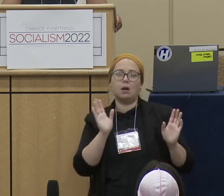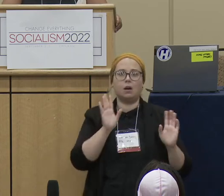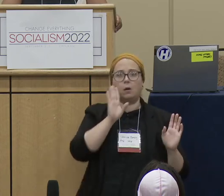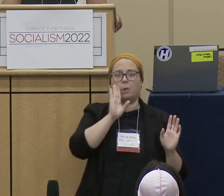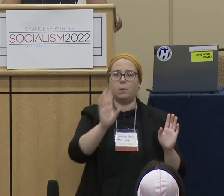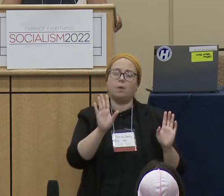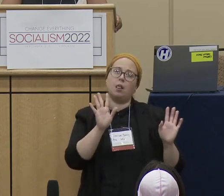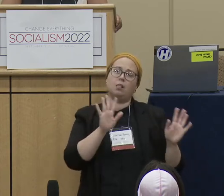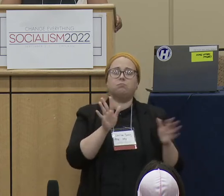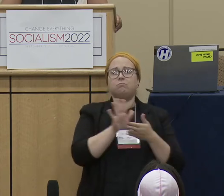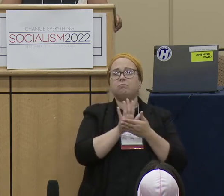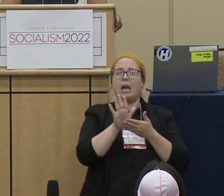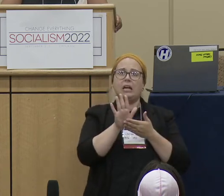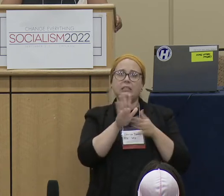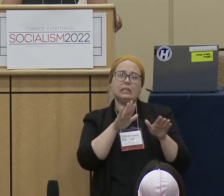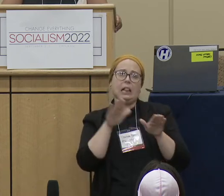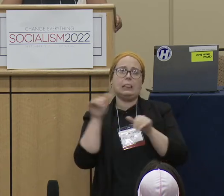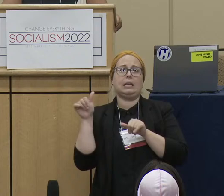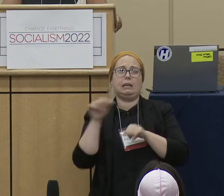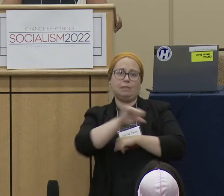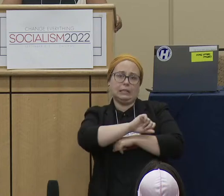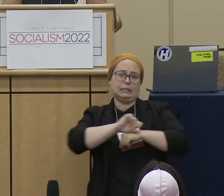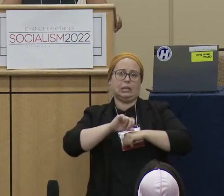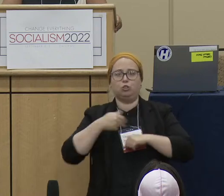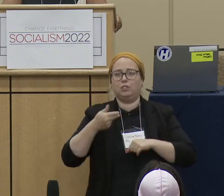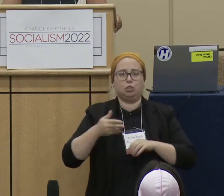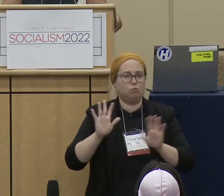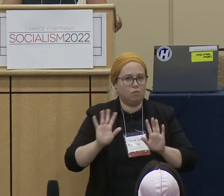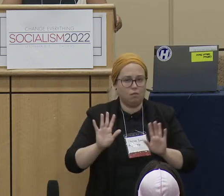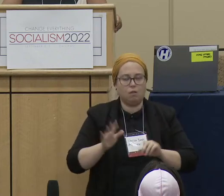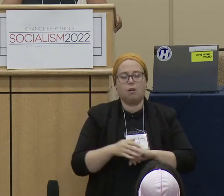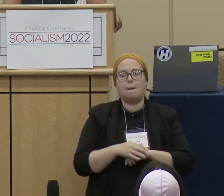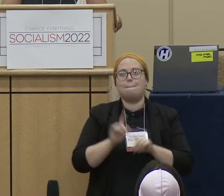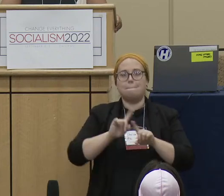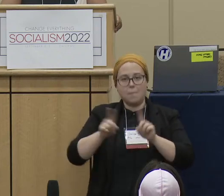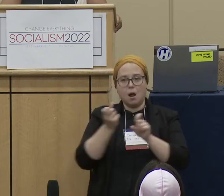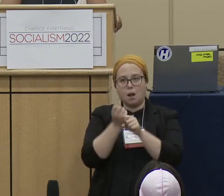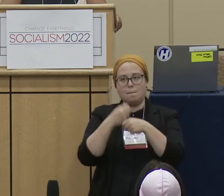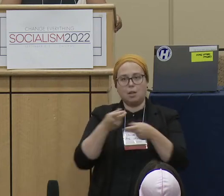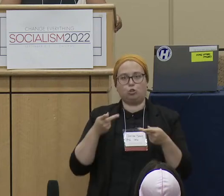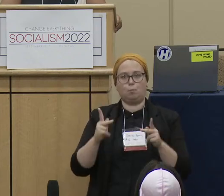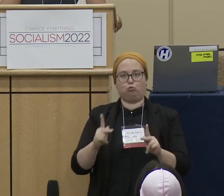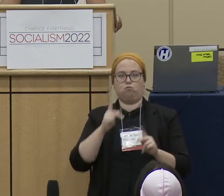lap and gracefully step off the stage of history. But it does